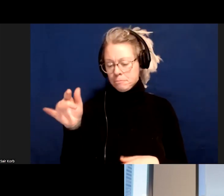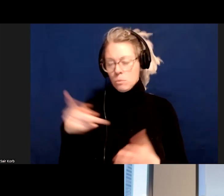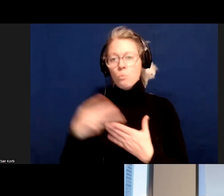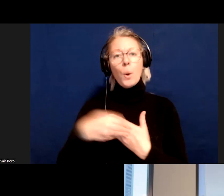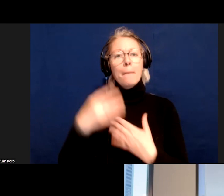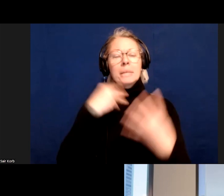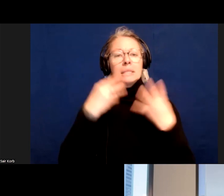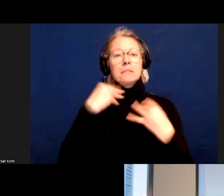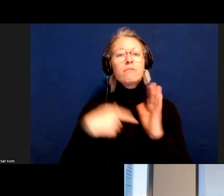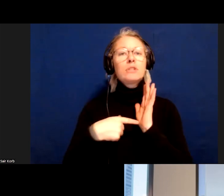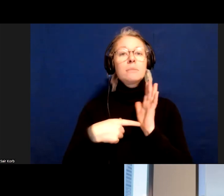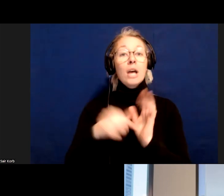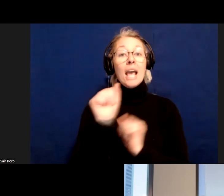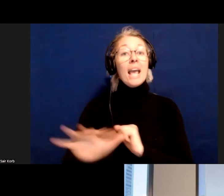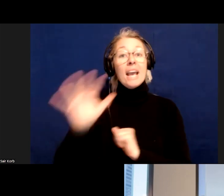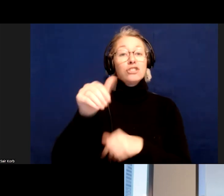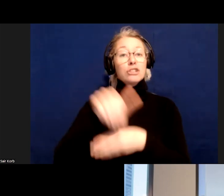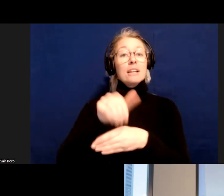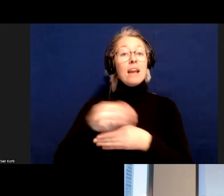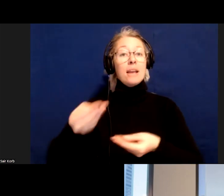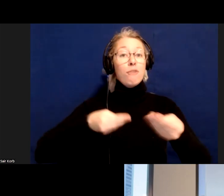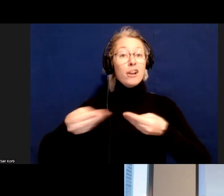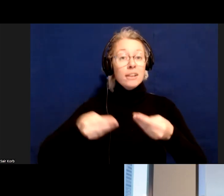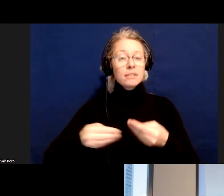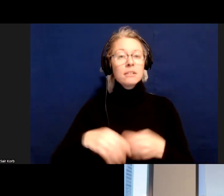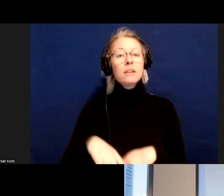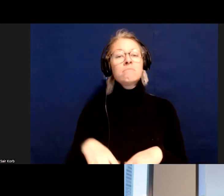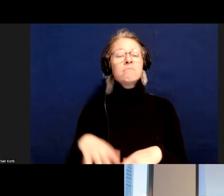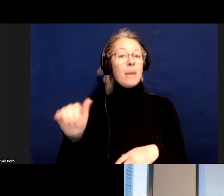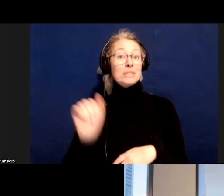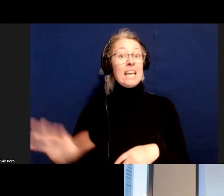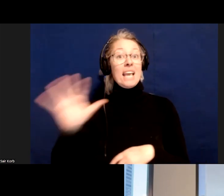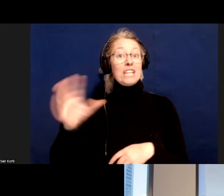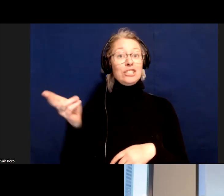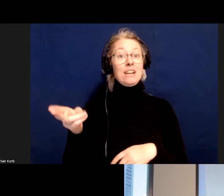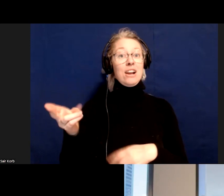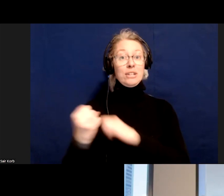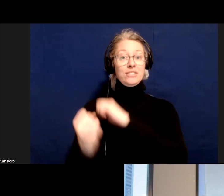like the Asian Night Market, where the Asian Heritage Foundation is spearheading an Asian